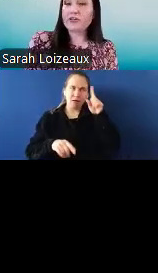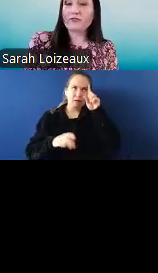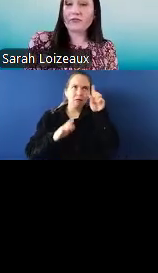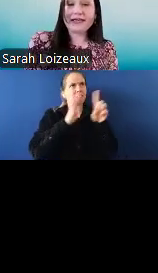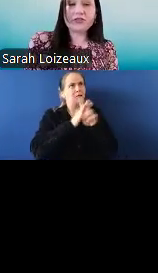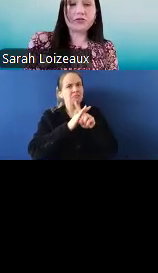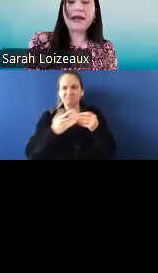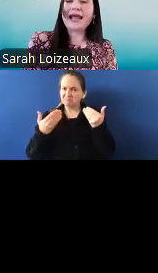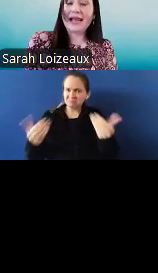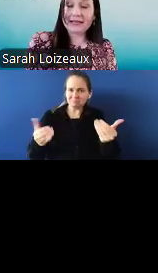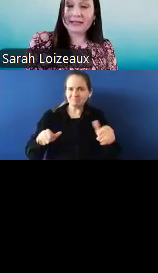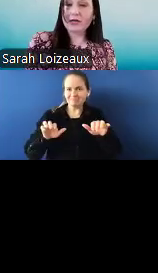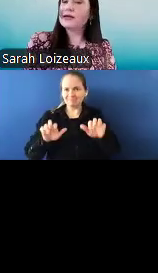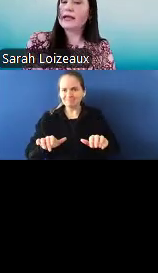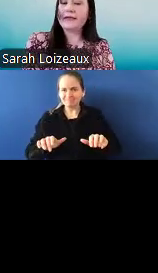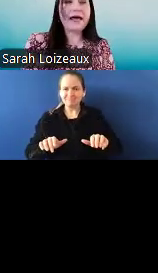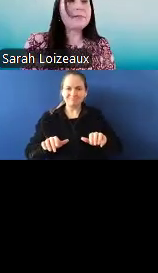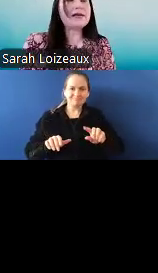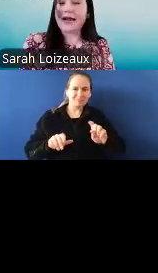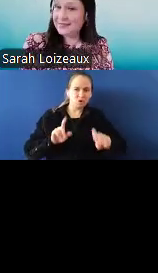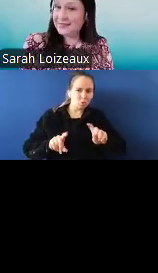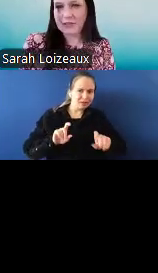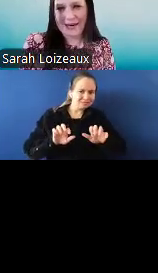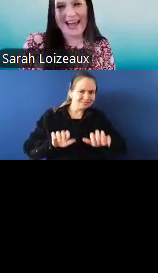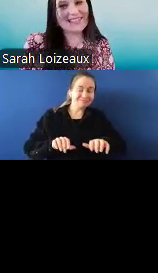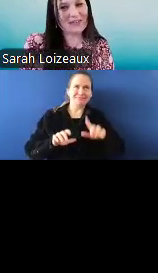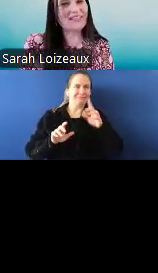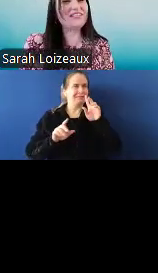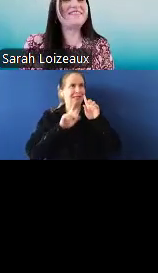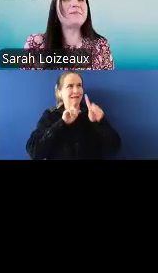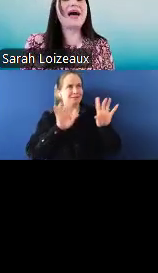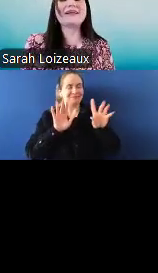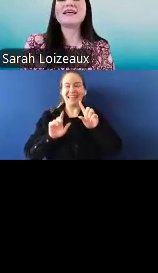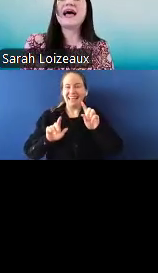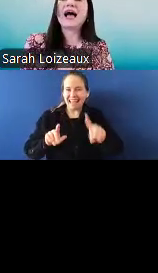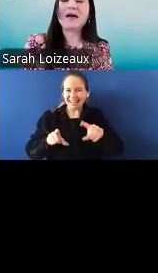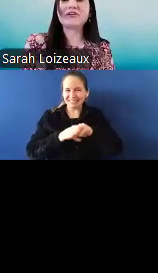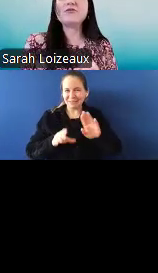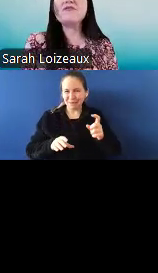feel free to answer in that box, I'm sorry, ask the question in that box. However, if you have